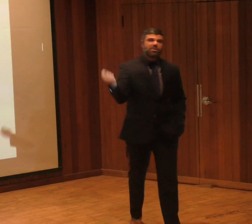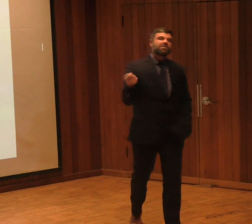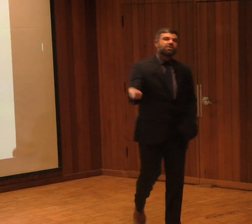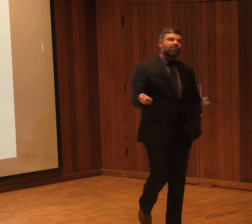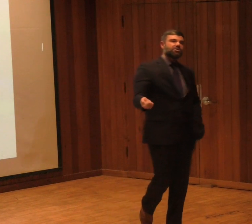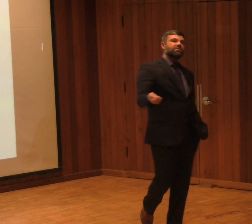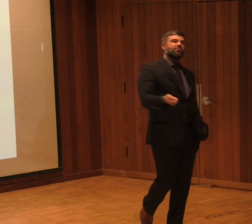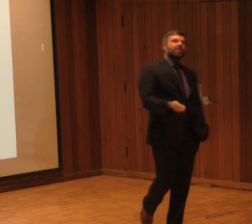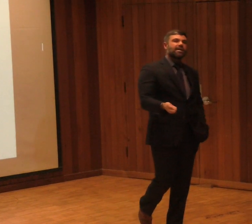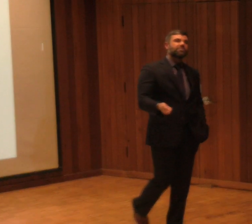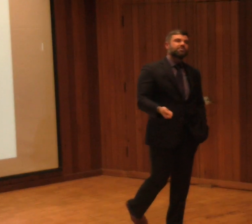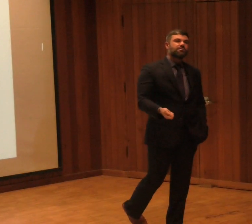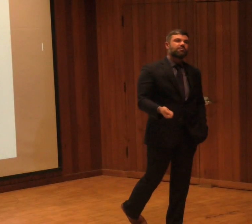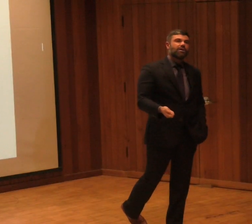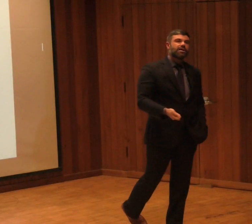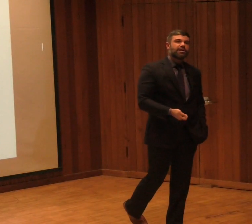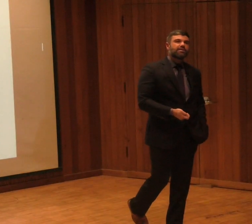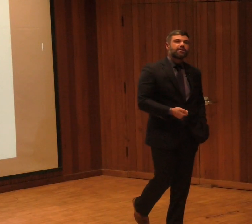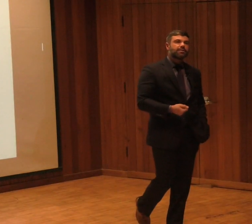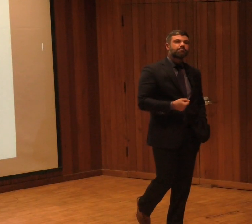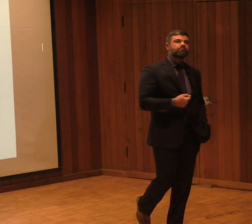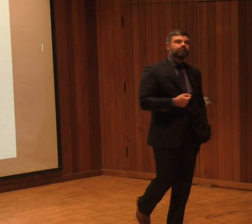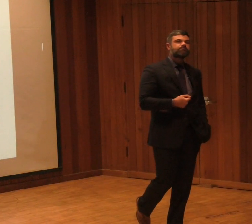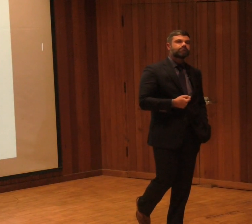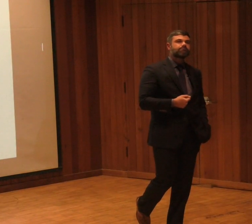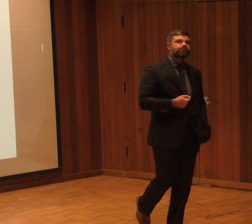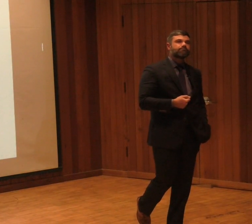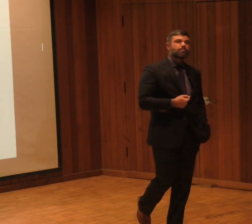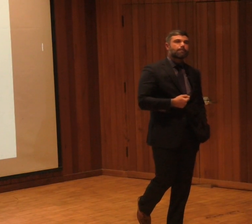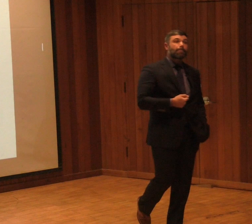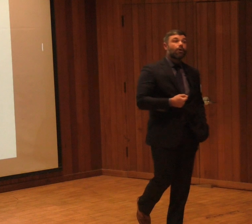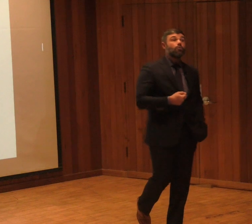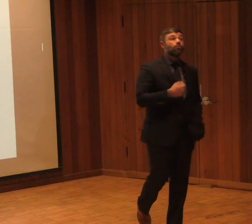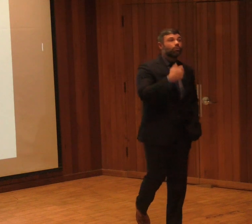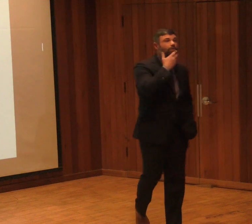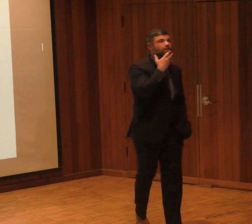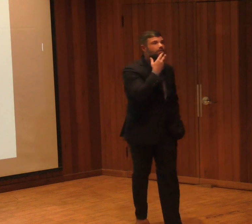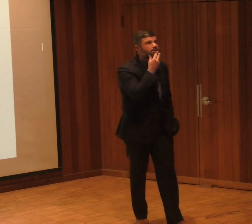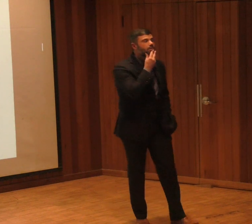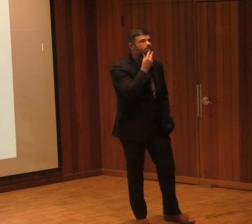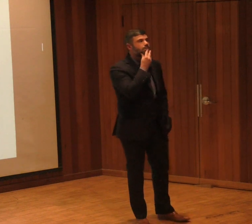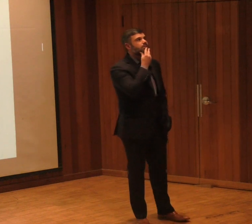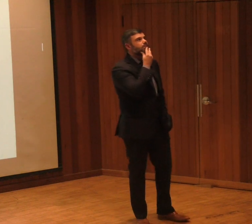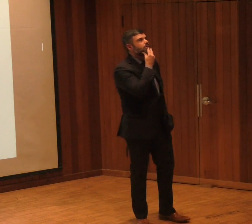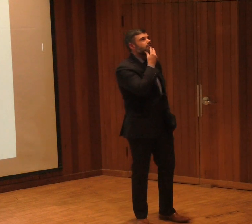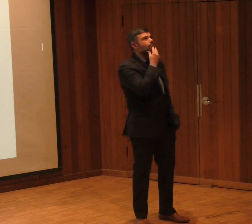It depends on the question they wanna answer in their own writing, I think. (audience member comments)